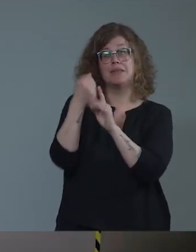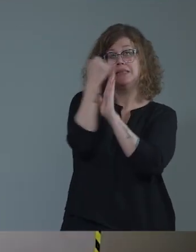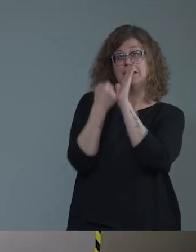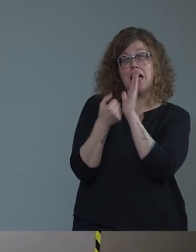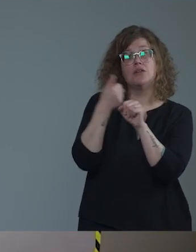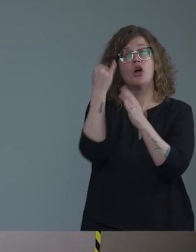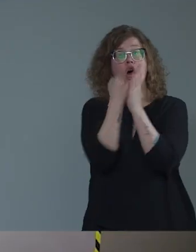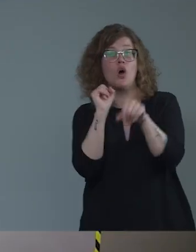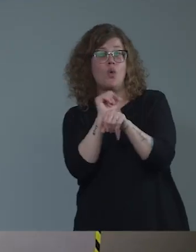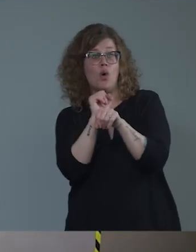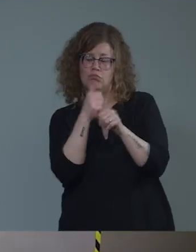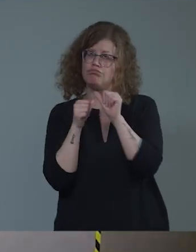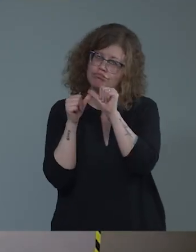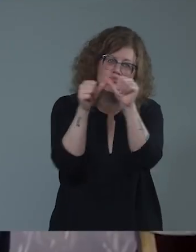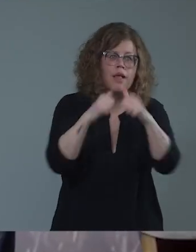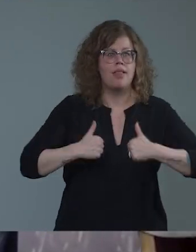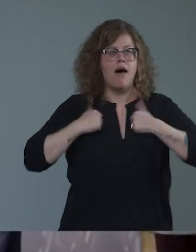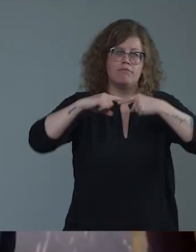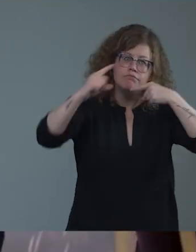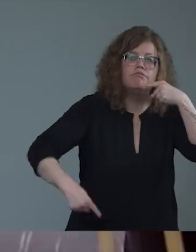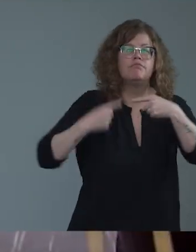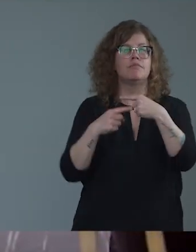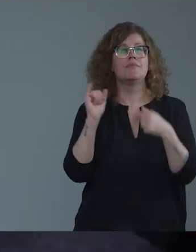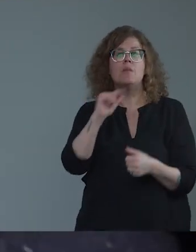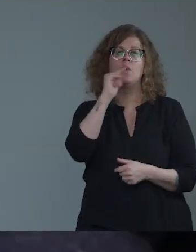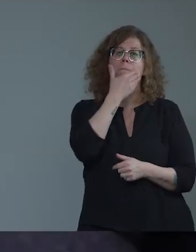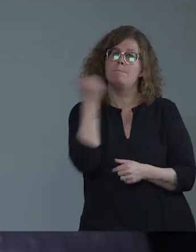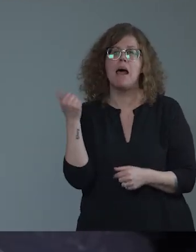It's really important to have a sense of what the lifespan of the artwork should be